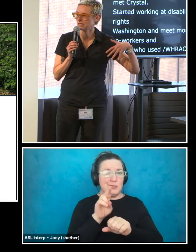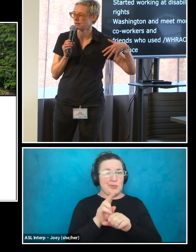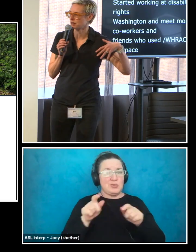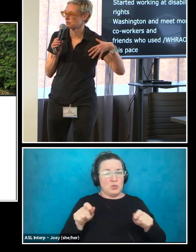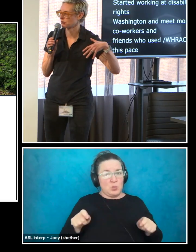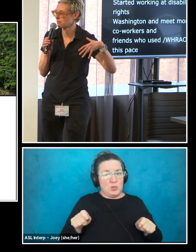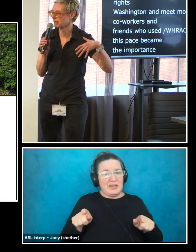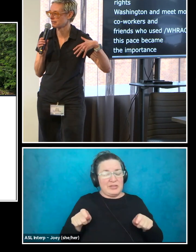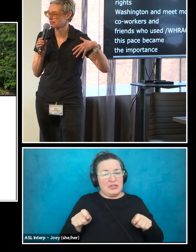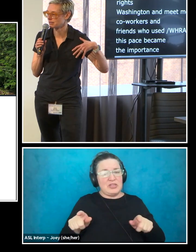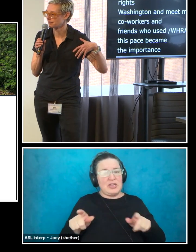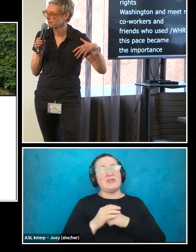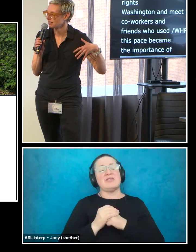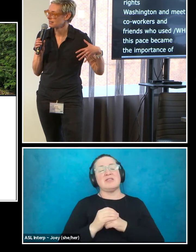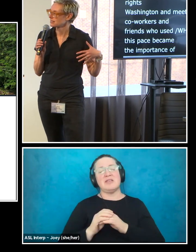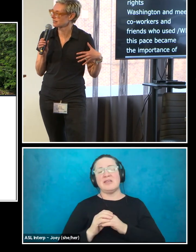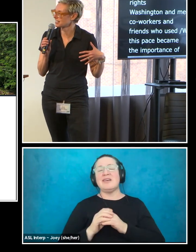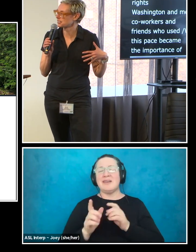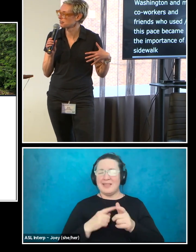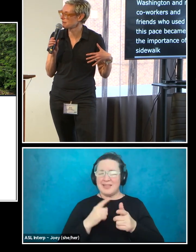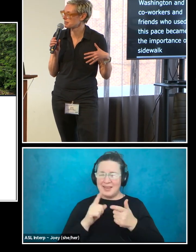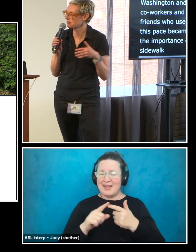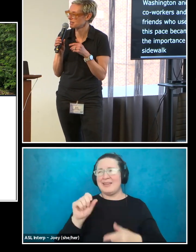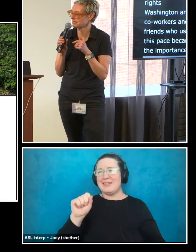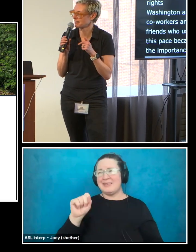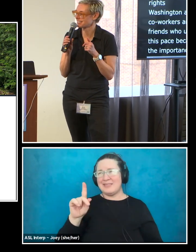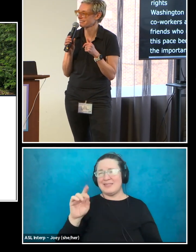became much more apparent to me. So, I'm going to describe the two images on the screen,